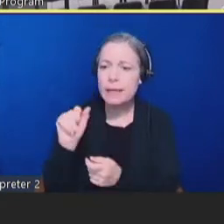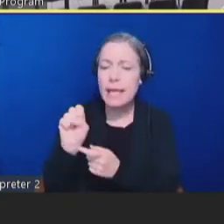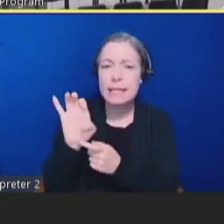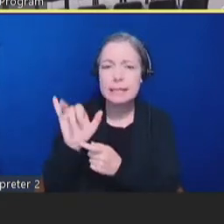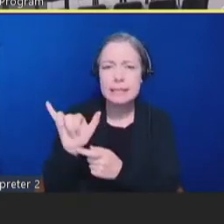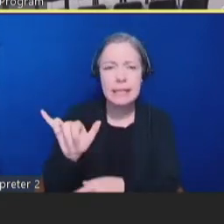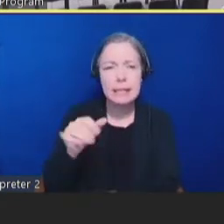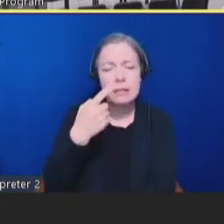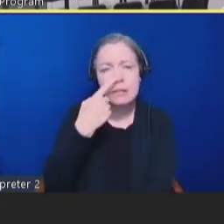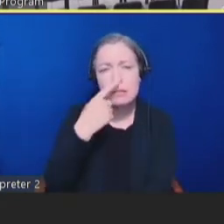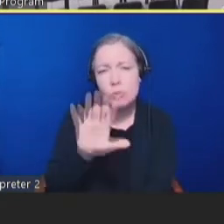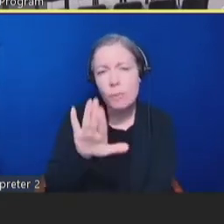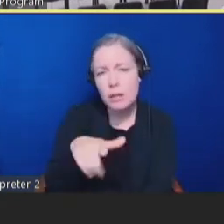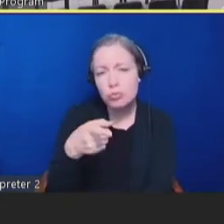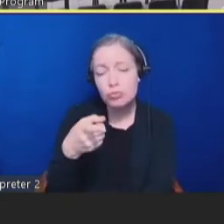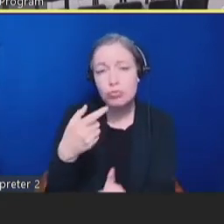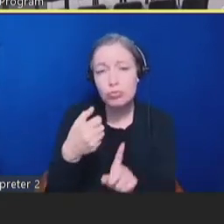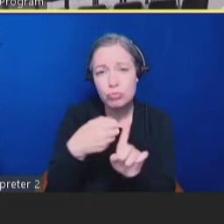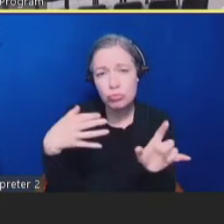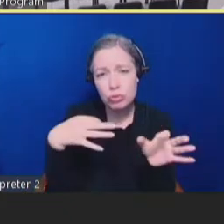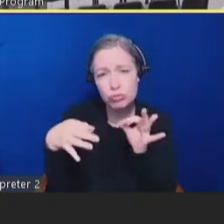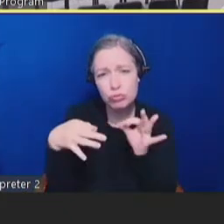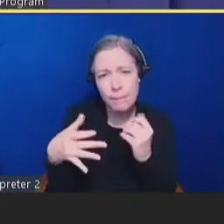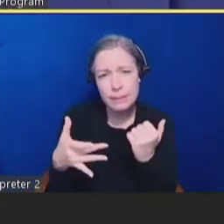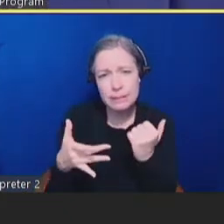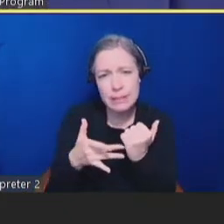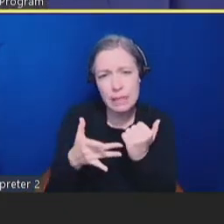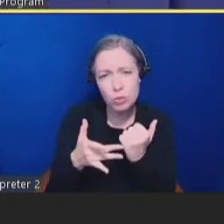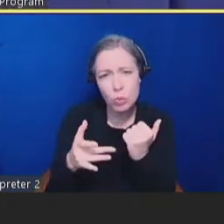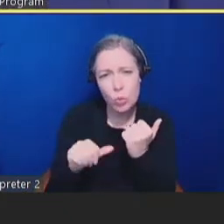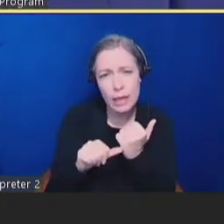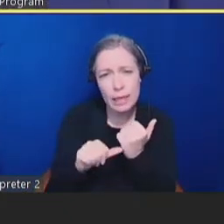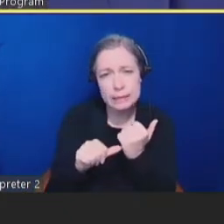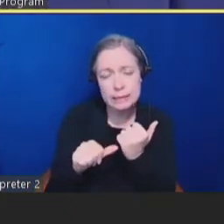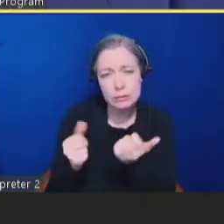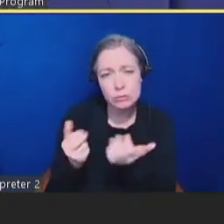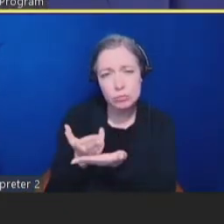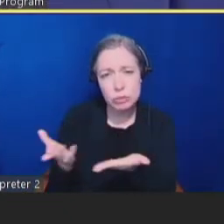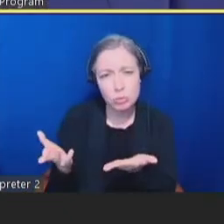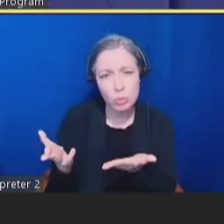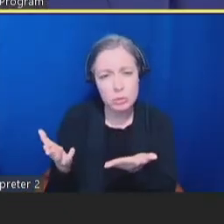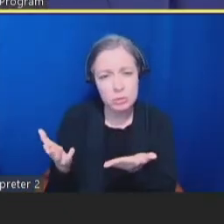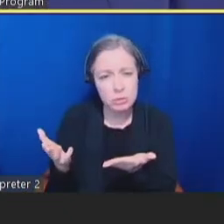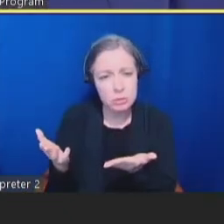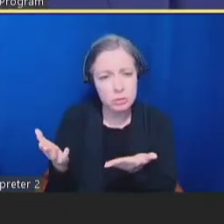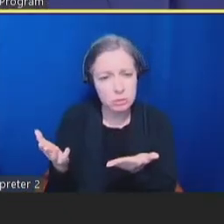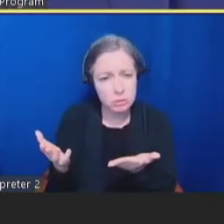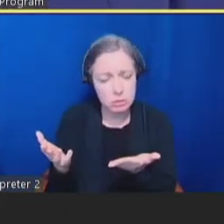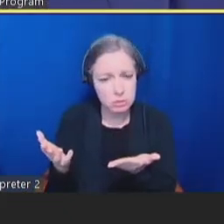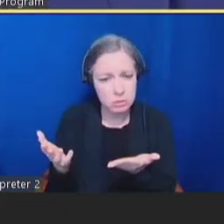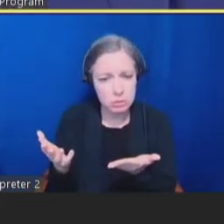could describe the technical assistance resources, how the science, medical, and public health folks